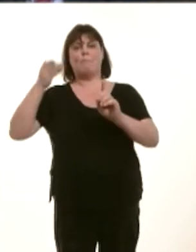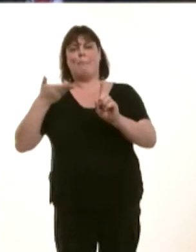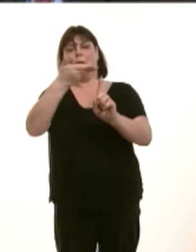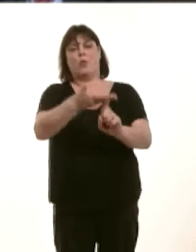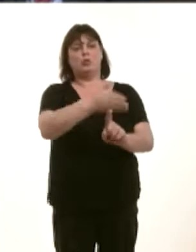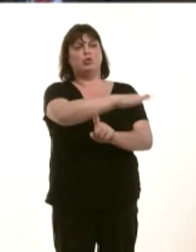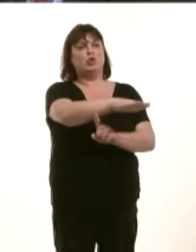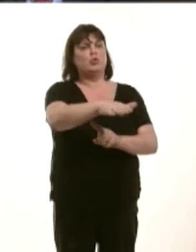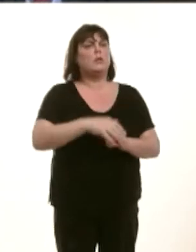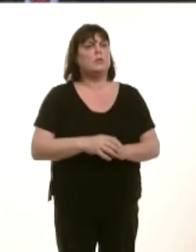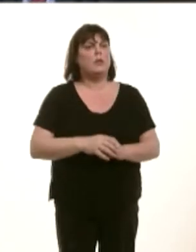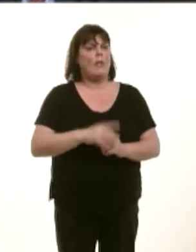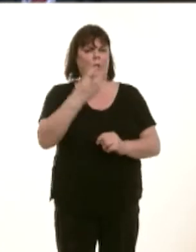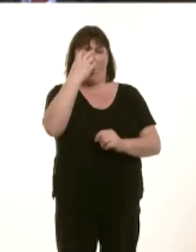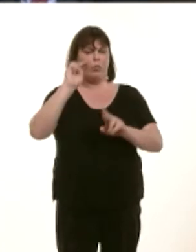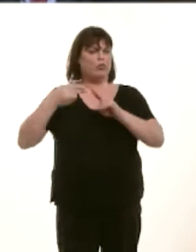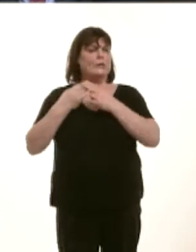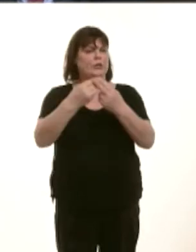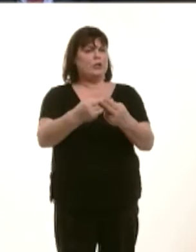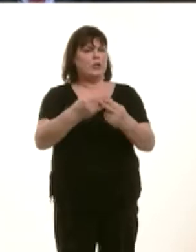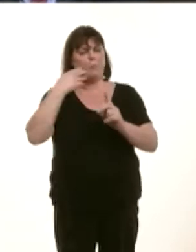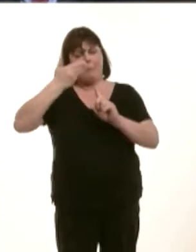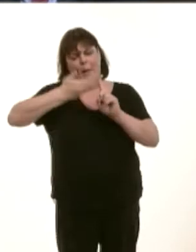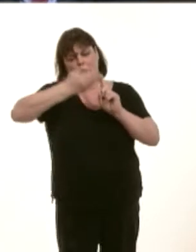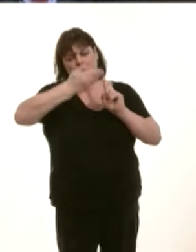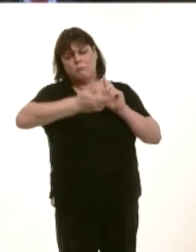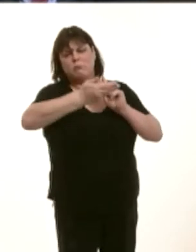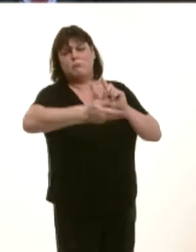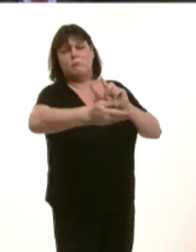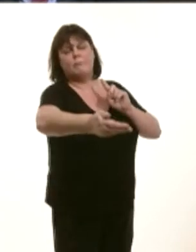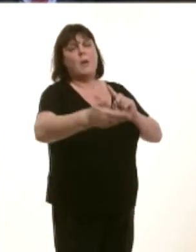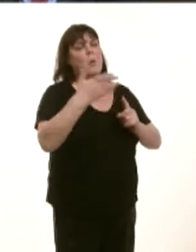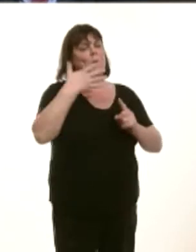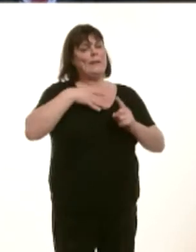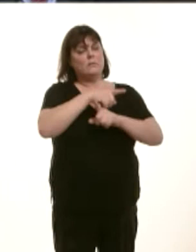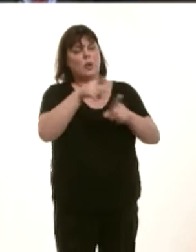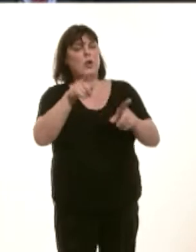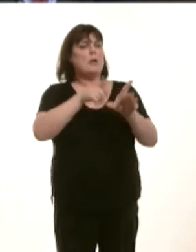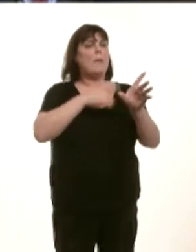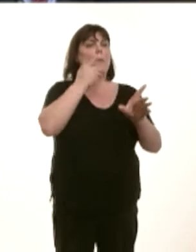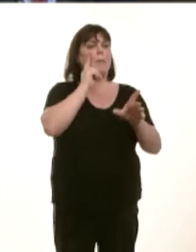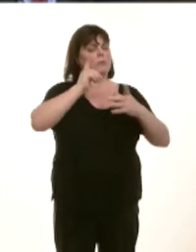an old tradition. So, being able to keep those young people in farming is also important